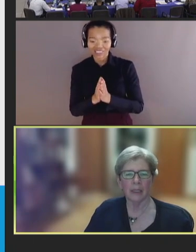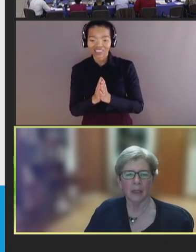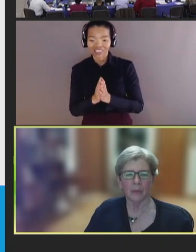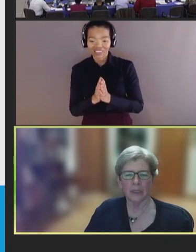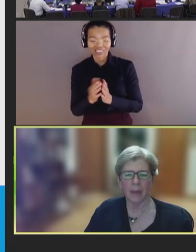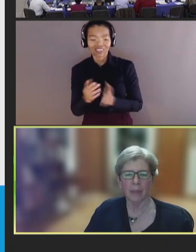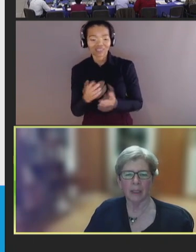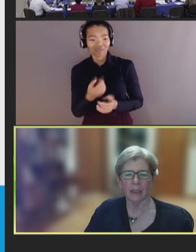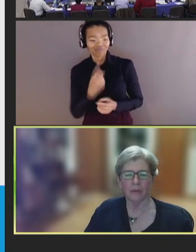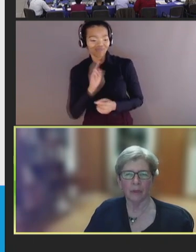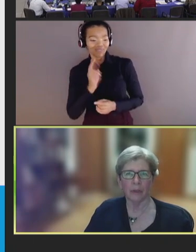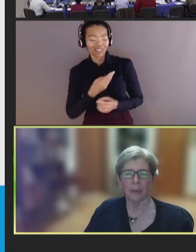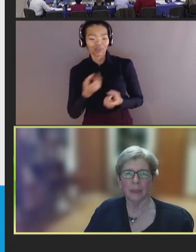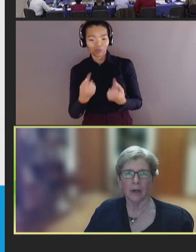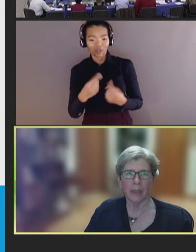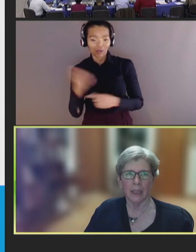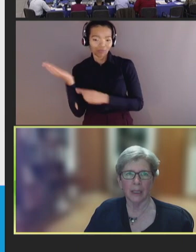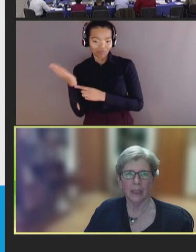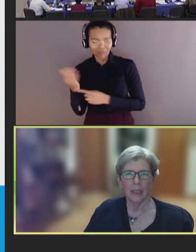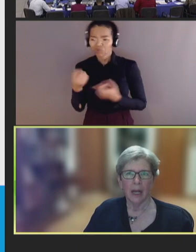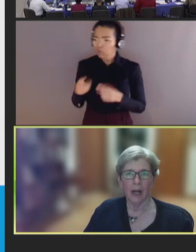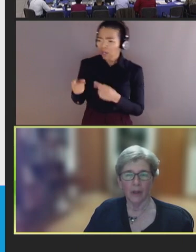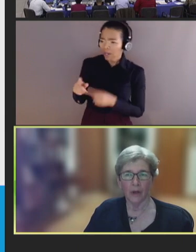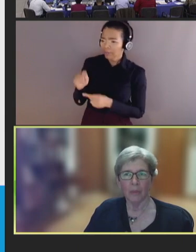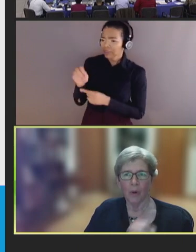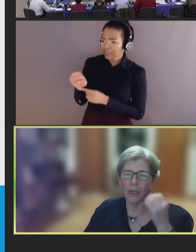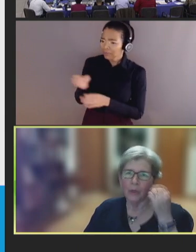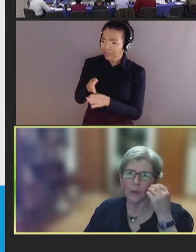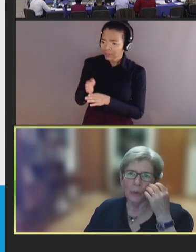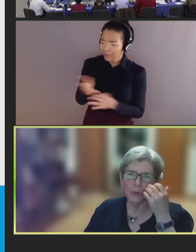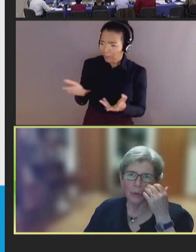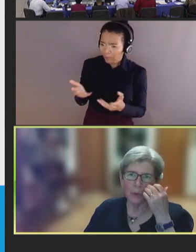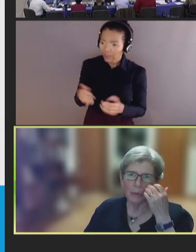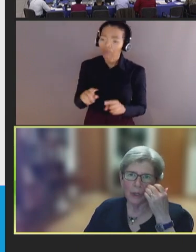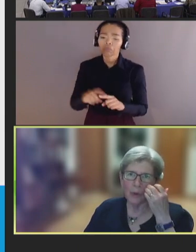on what's happening in the field. But there are many other important groups who one would hope